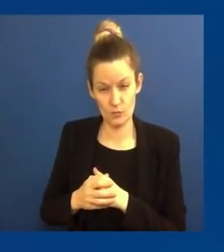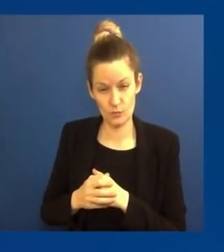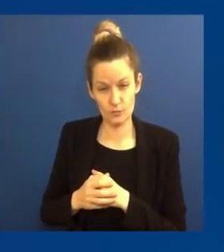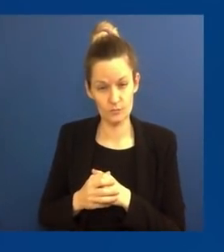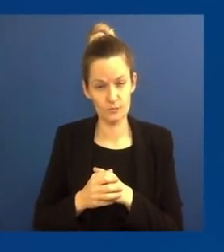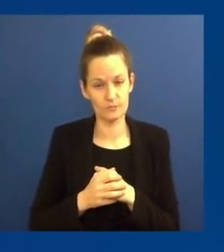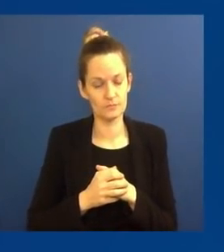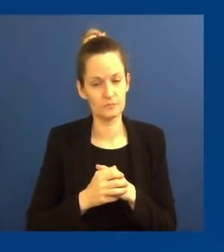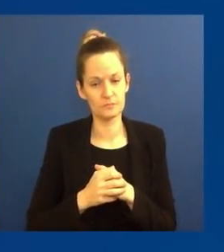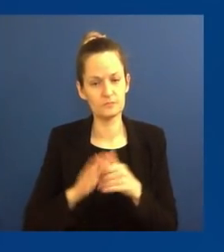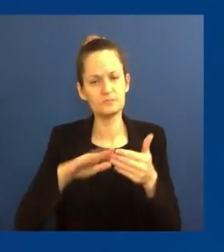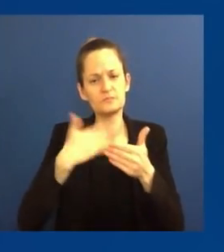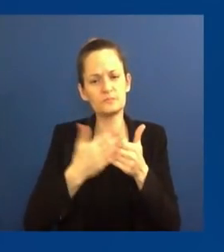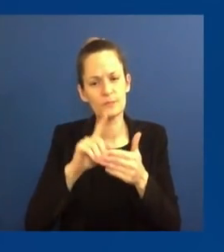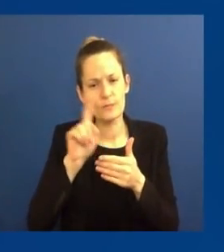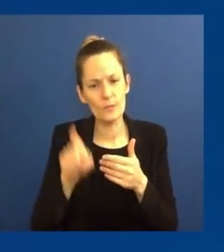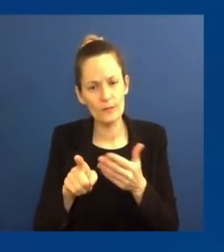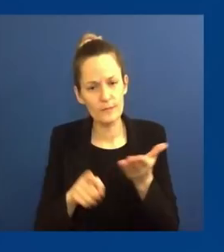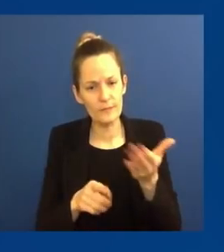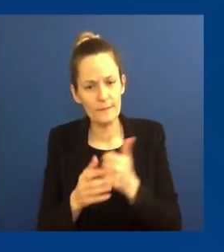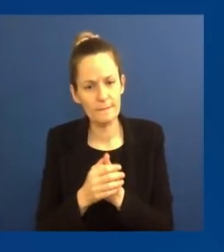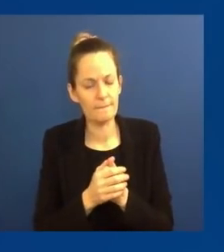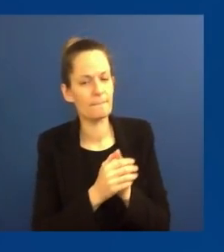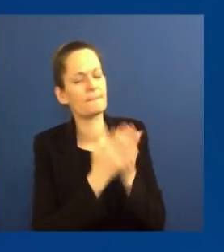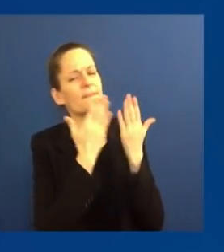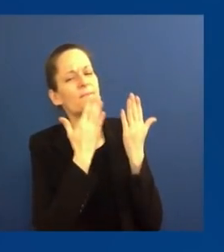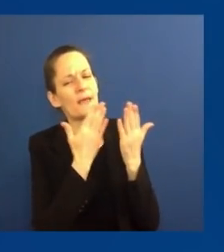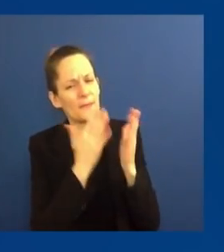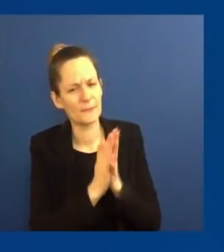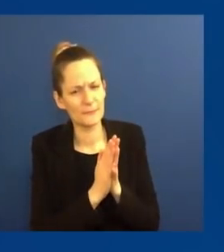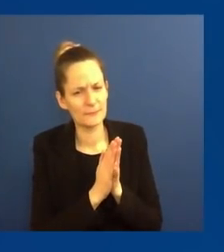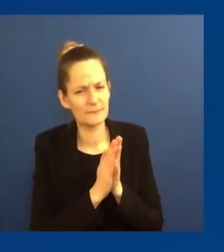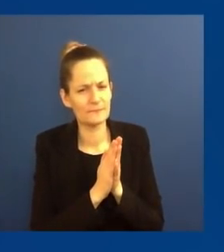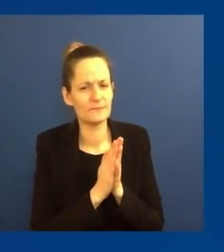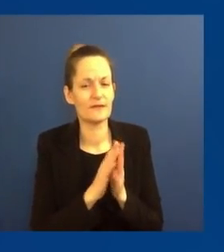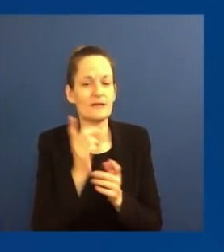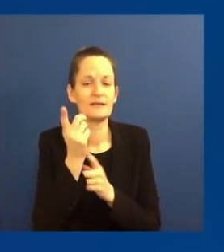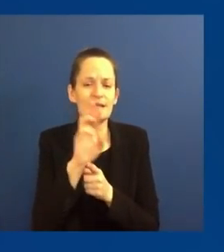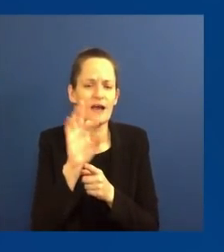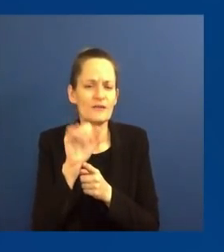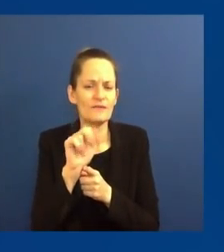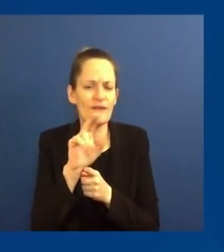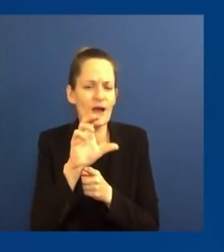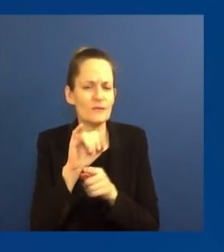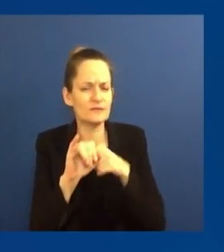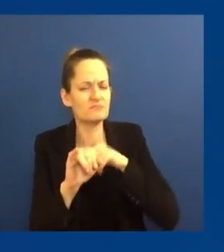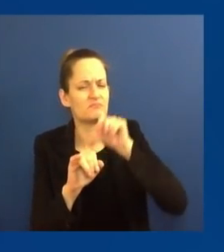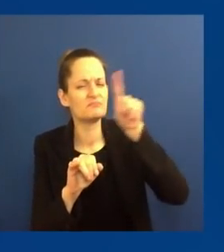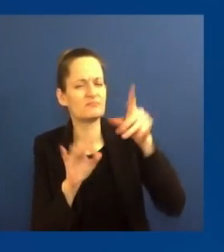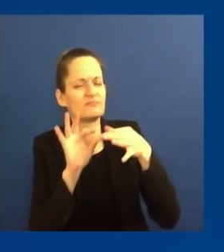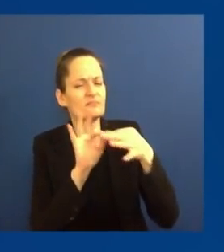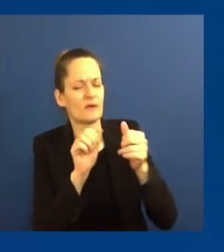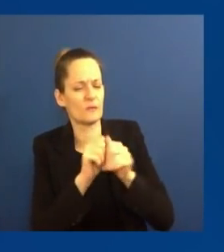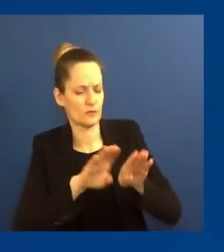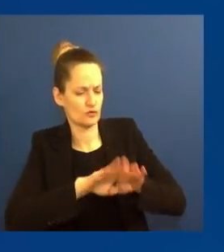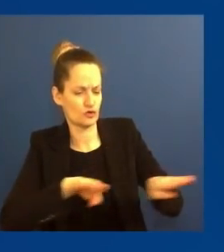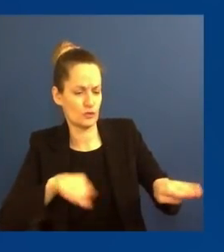The Press: Well, thanks. A question for Dr. Fauci about vaccines for kids under five. We've been hearing a lot about the Pfizer vaccine